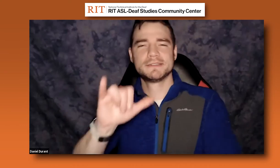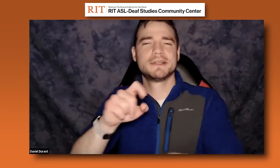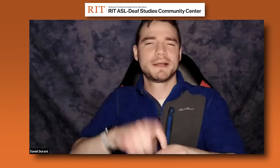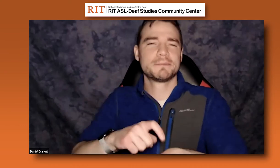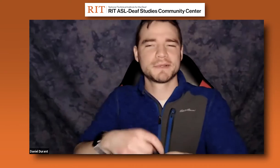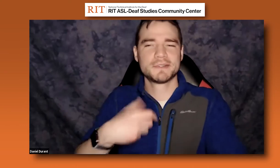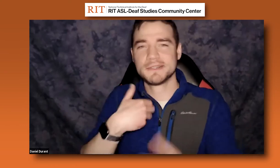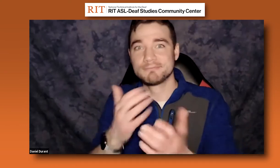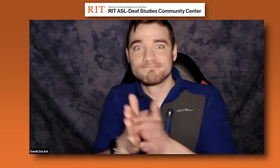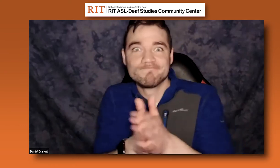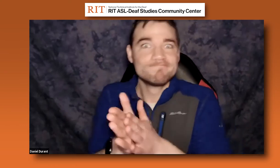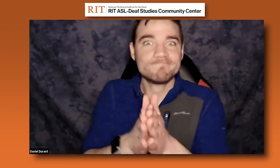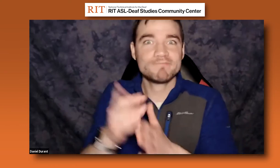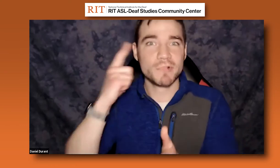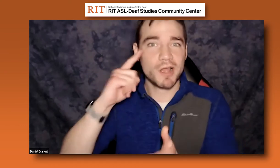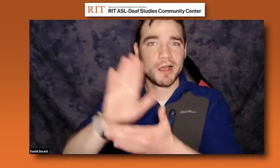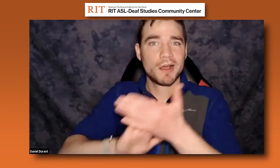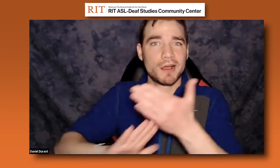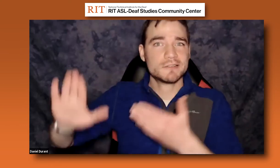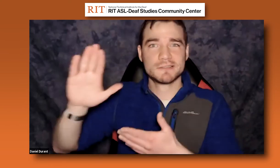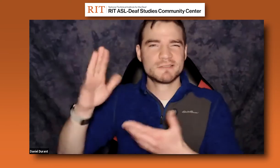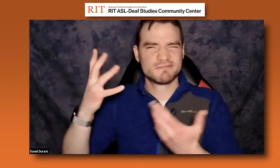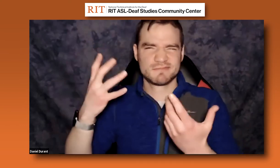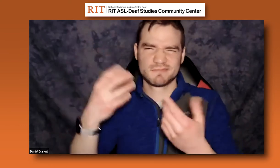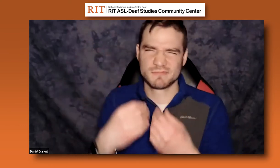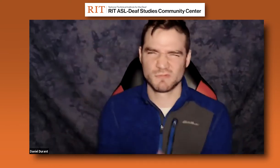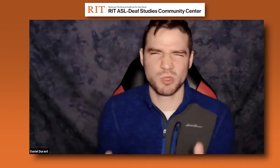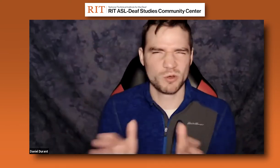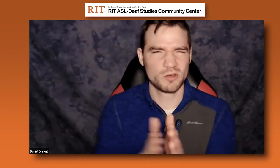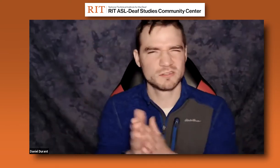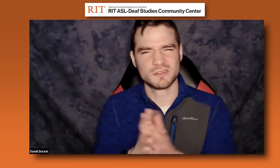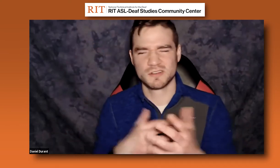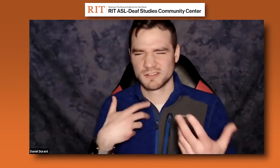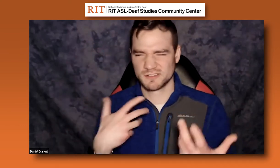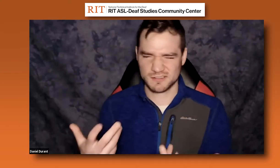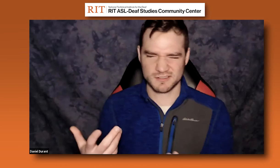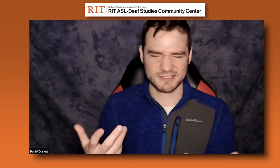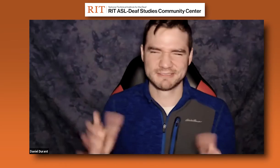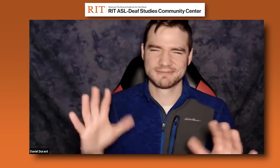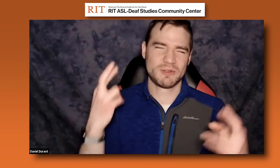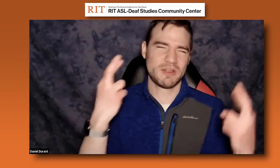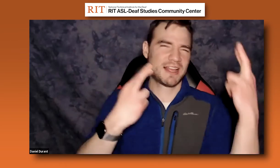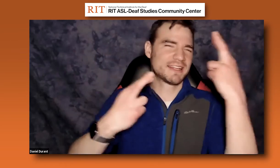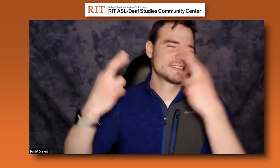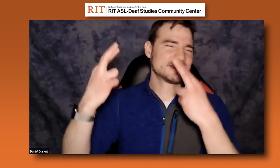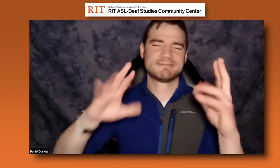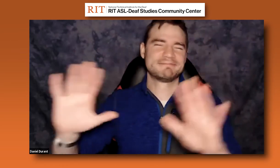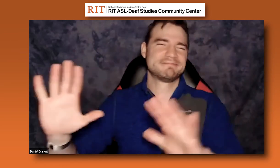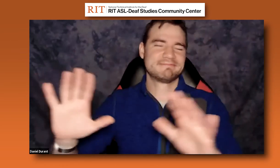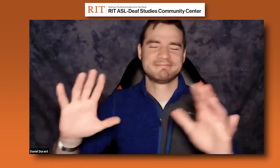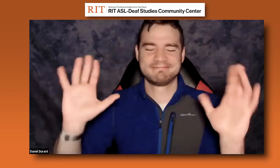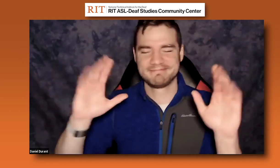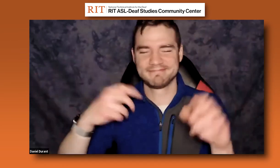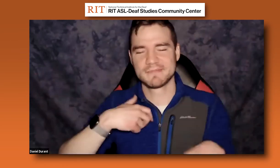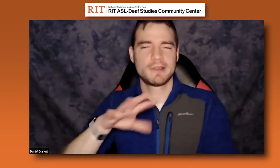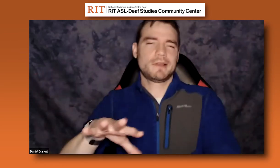and at the same time, though, college just wasn't for me. I had lost interest in that.